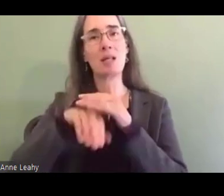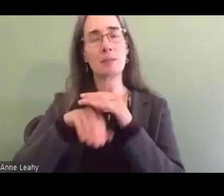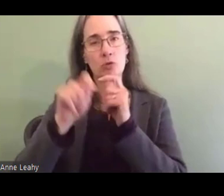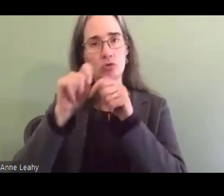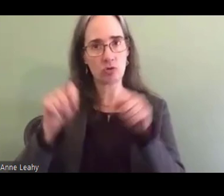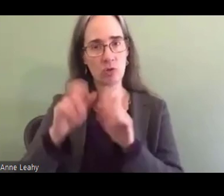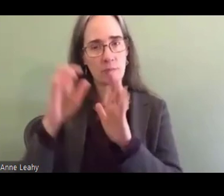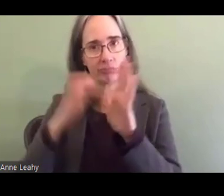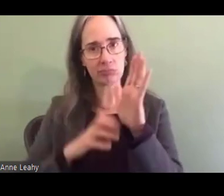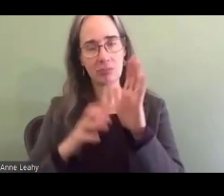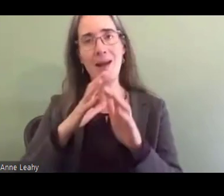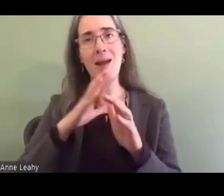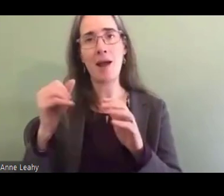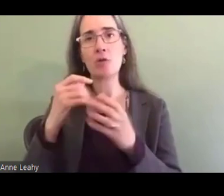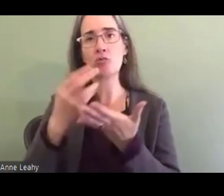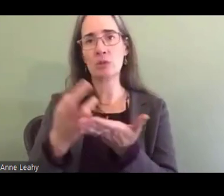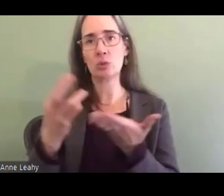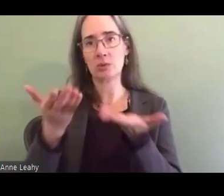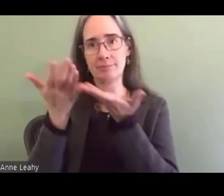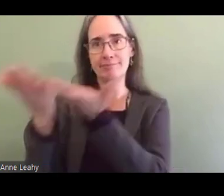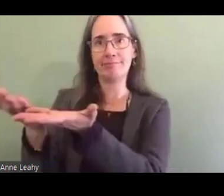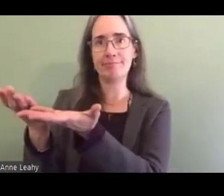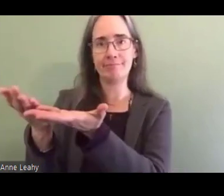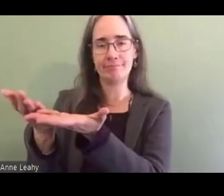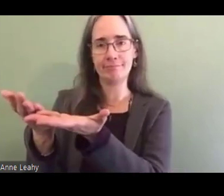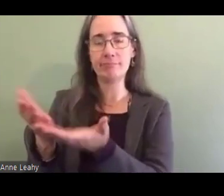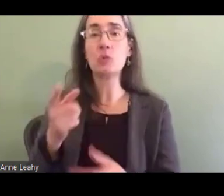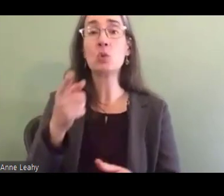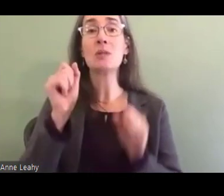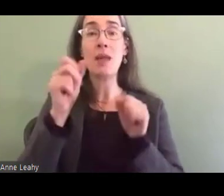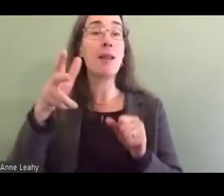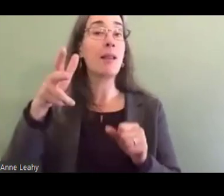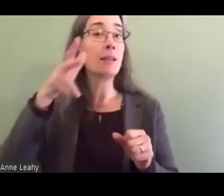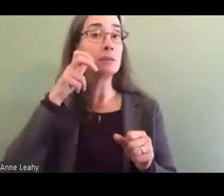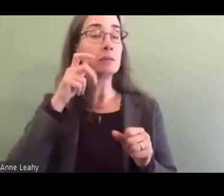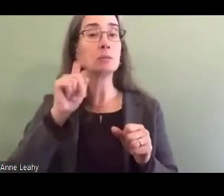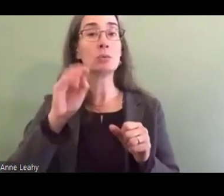You can listen to ADA Live! on Sound Cloud.